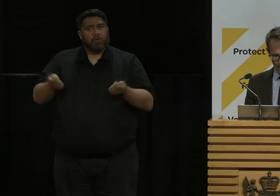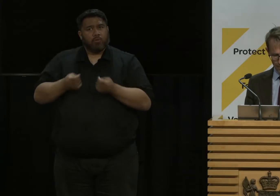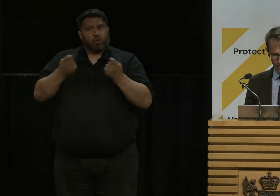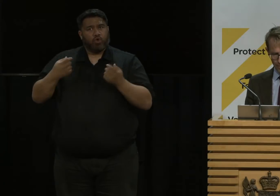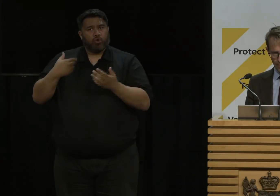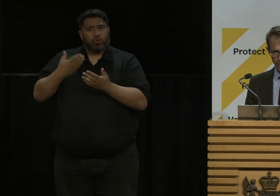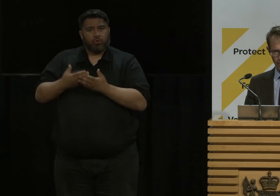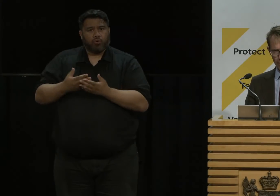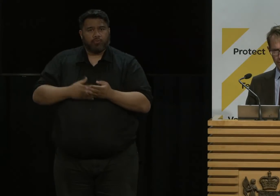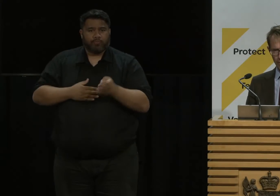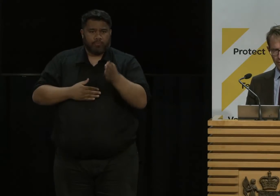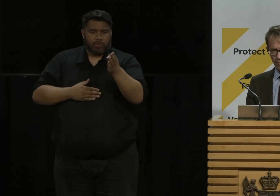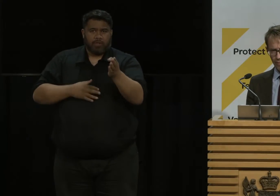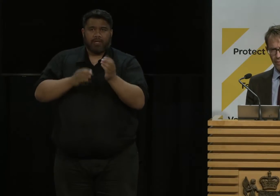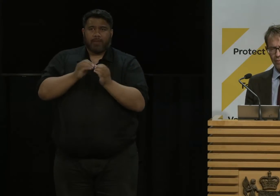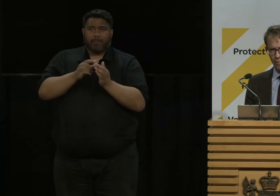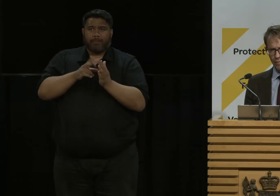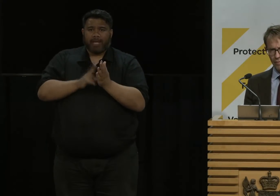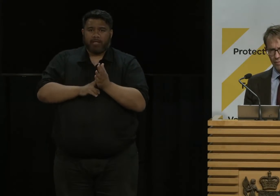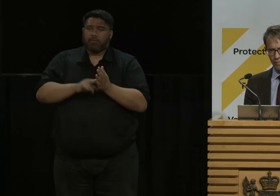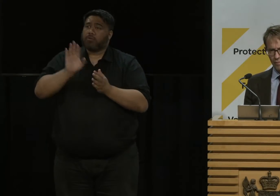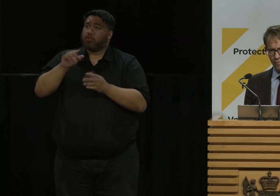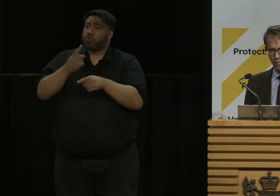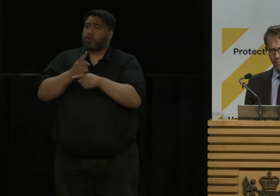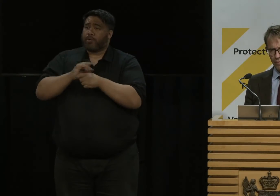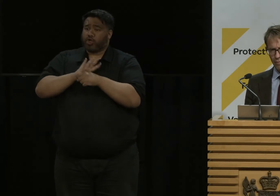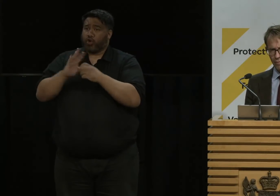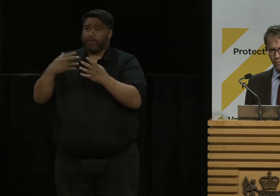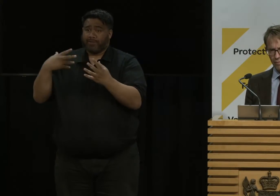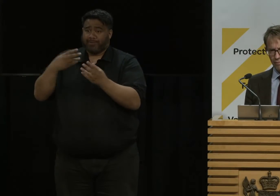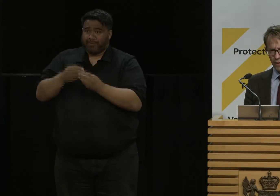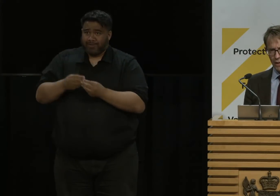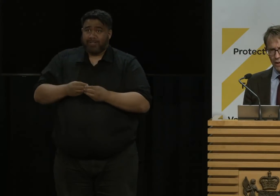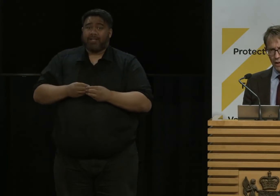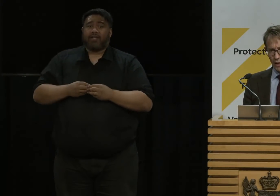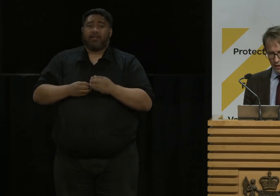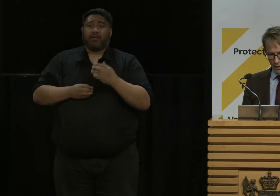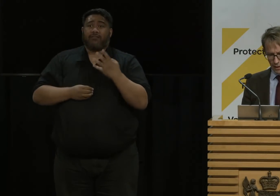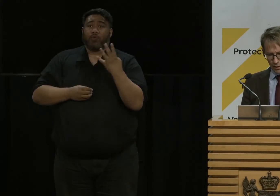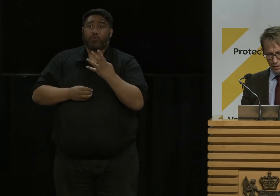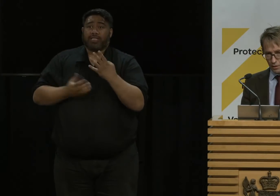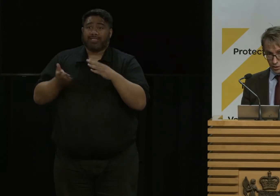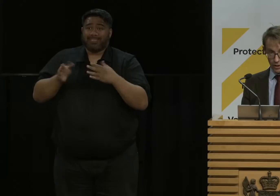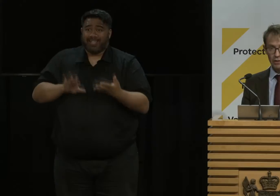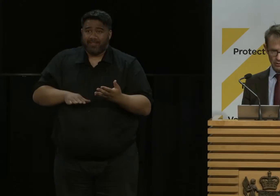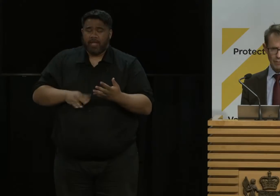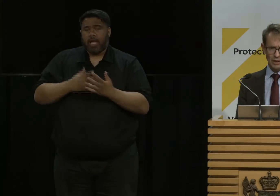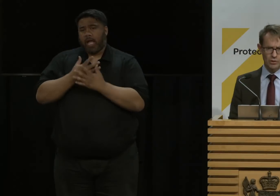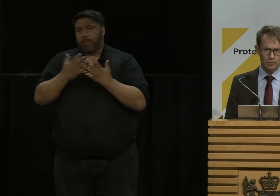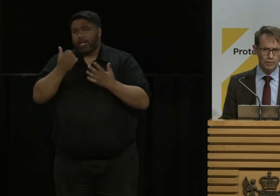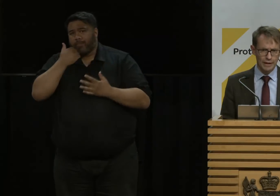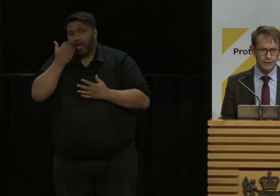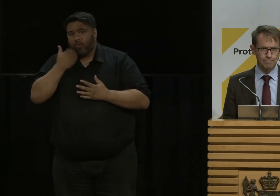using different categories, as you know, to trace people. Dr Bloomfield, of the 14